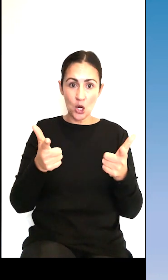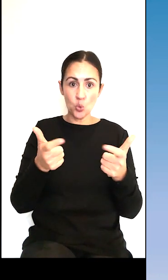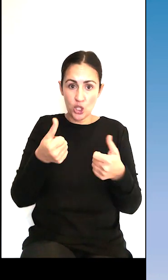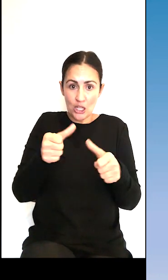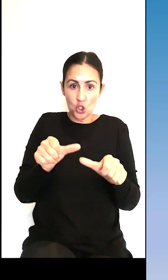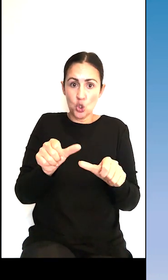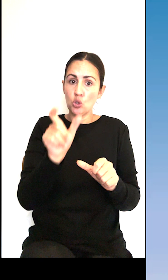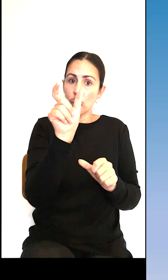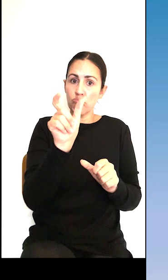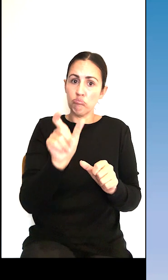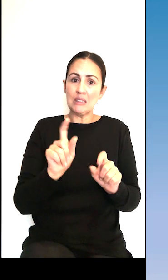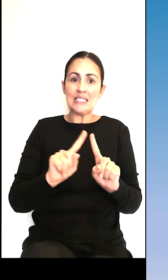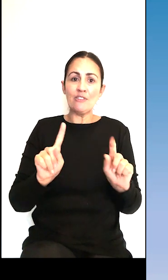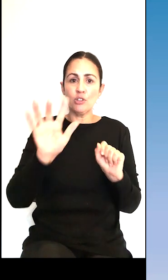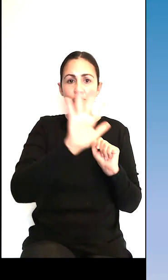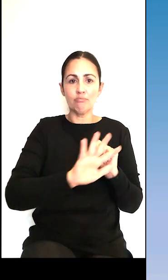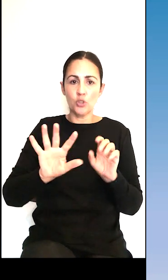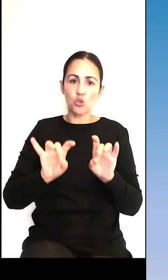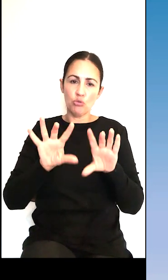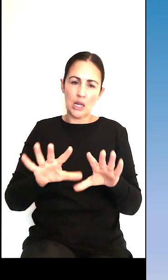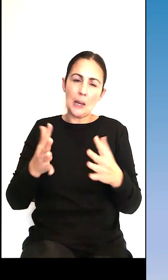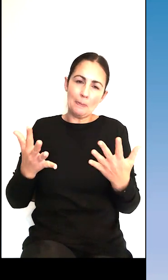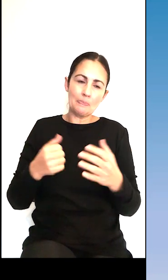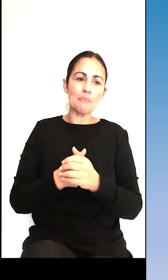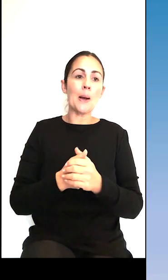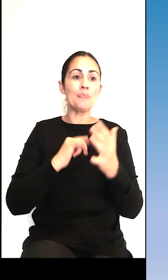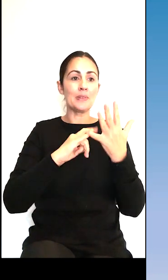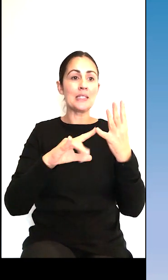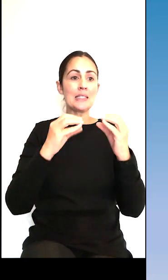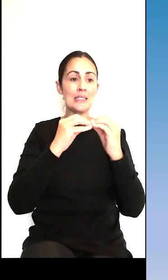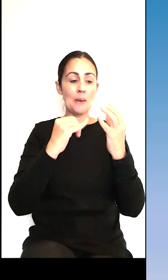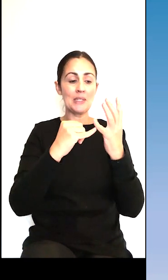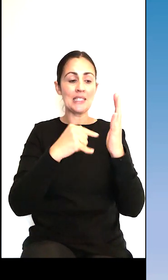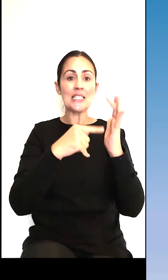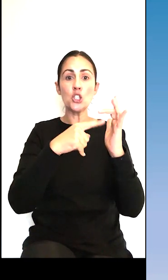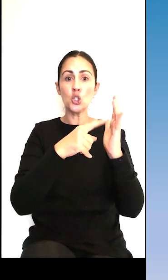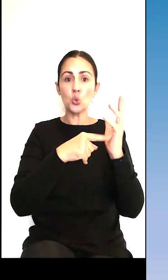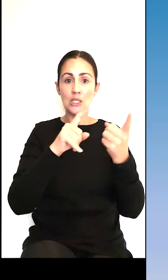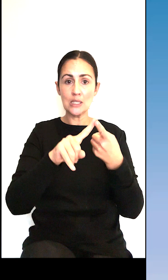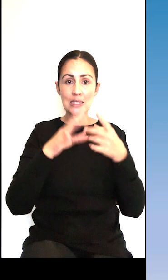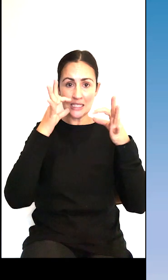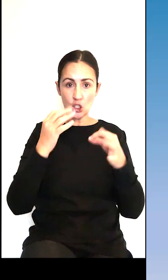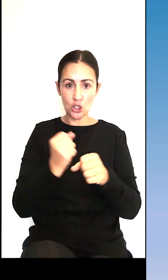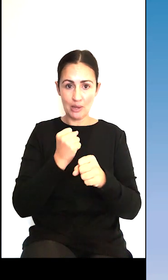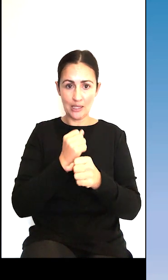But this is what we mean by a substitute decision maker. It's someone who's appointed or identified by law